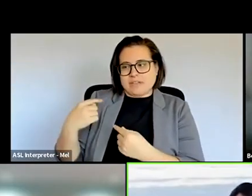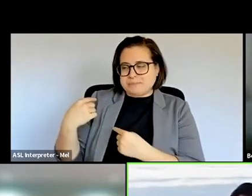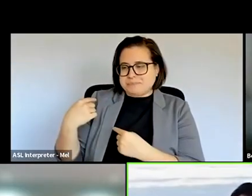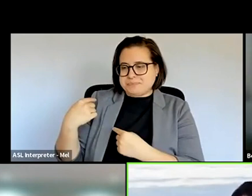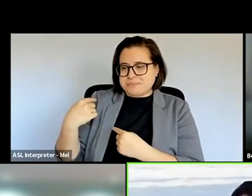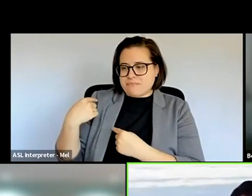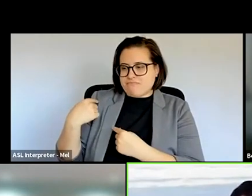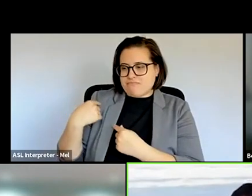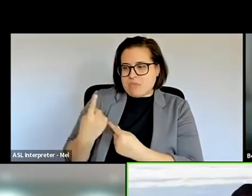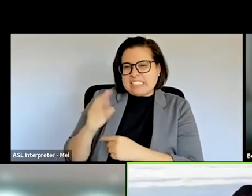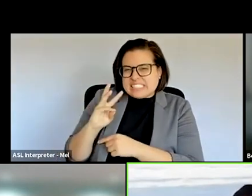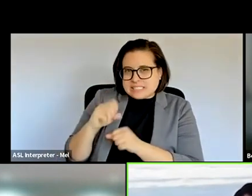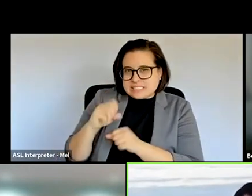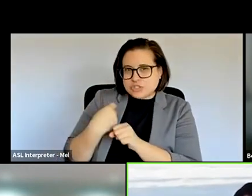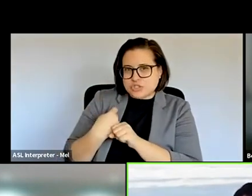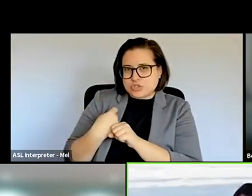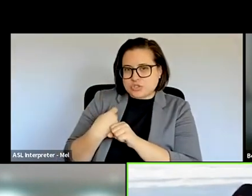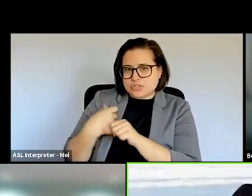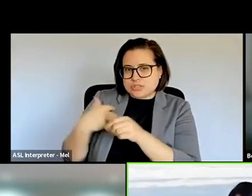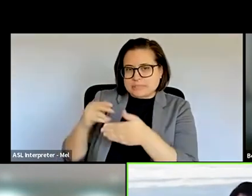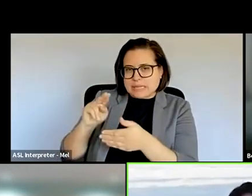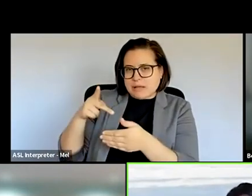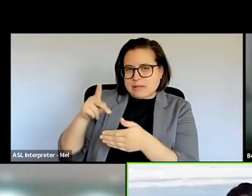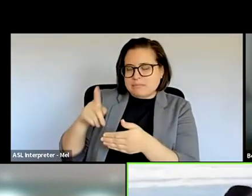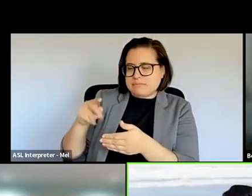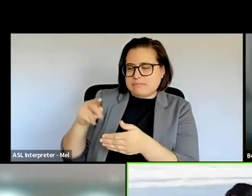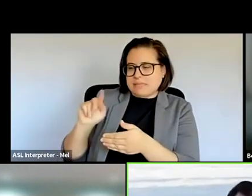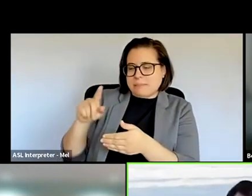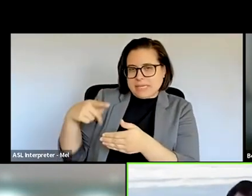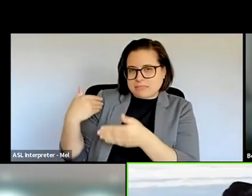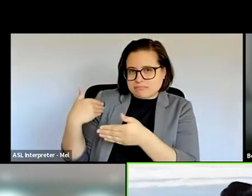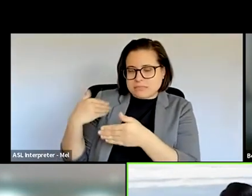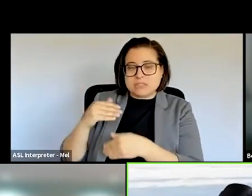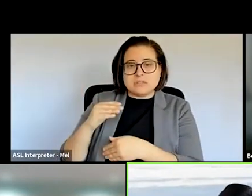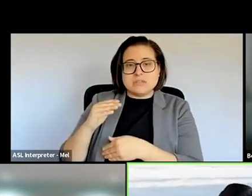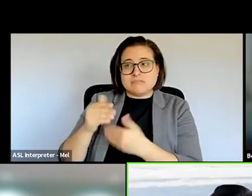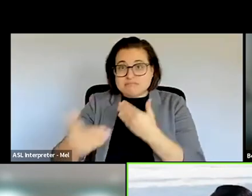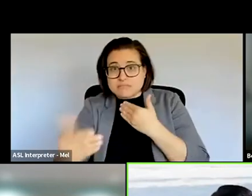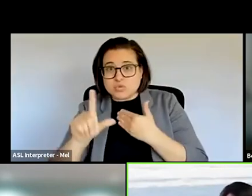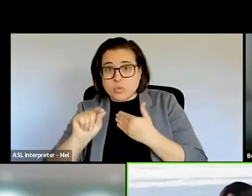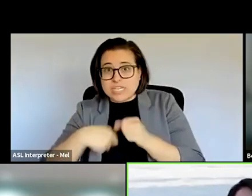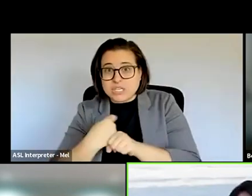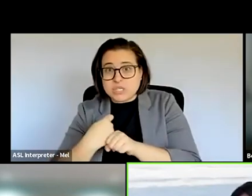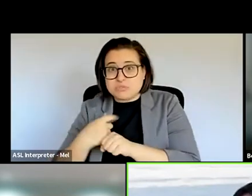six years in NLP, you would know that in 20 years, it is going to be dramatically different